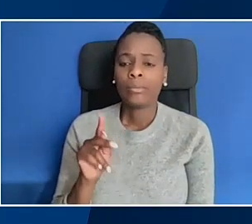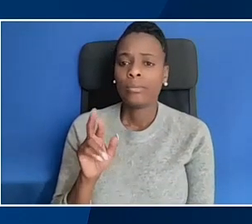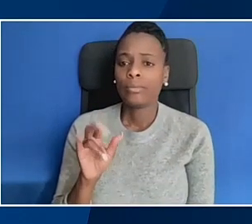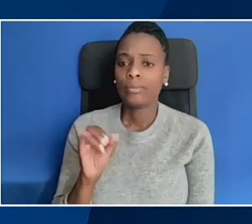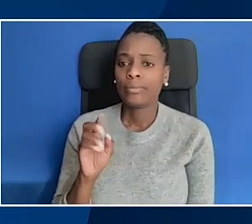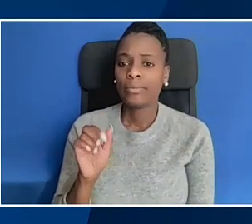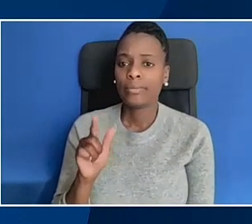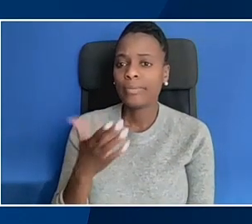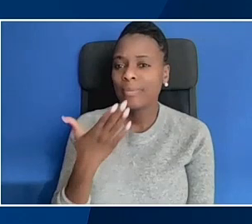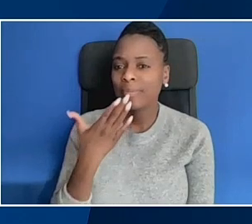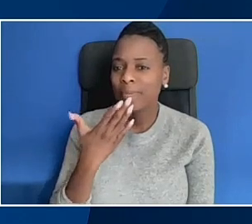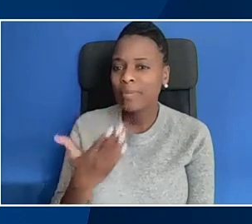Emalyn?